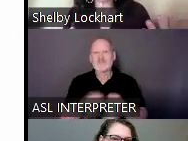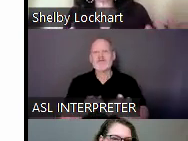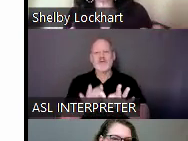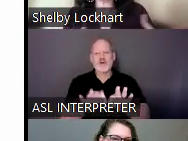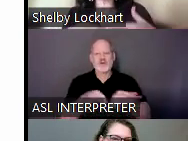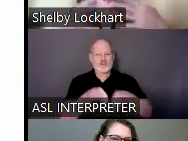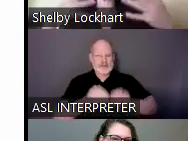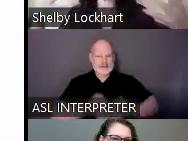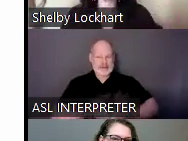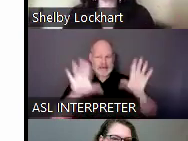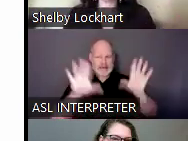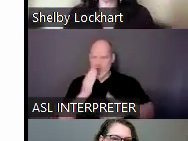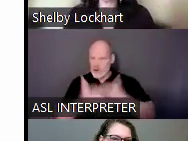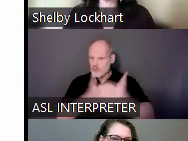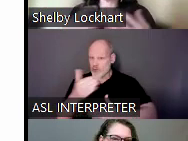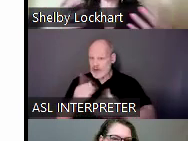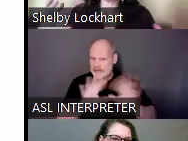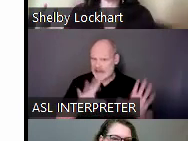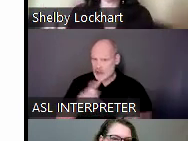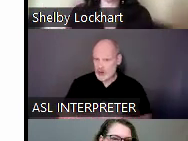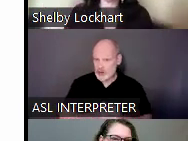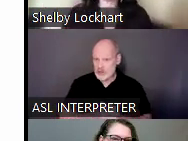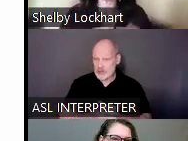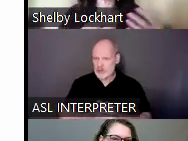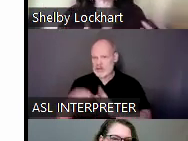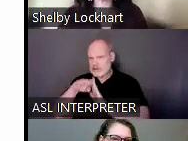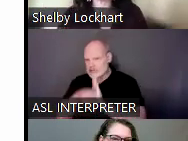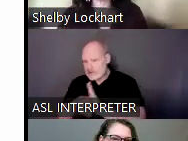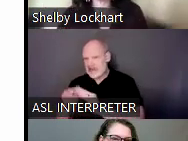practices? Are those visualized? Are they in our student handbooks? Are they in our